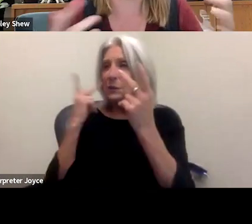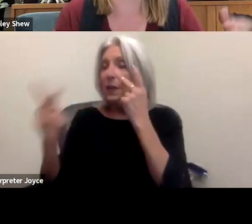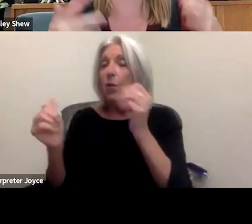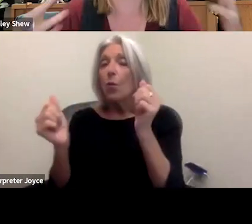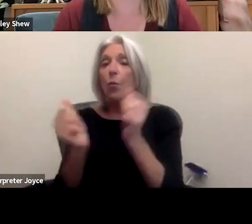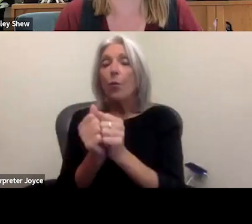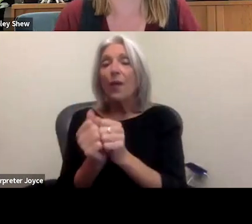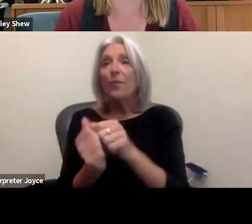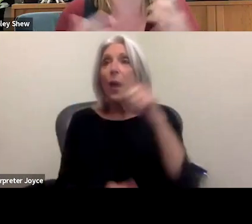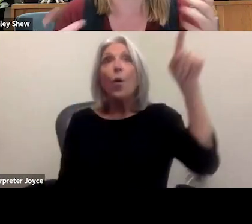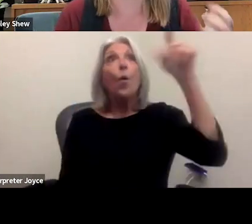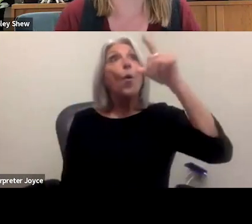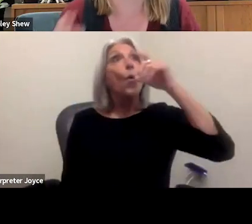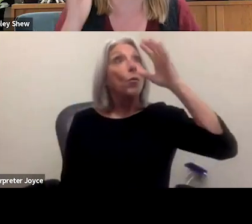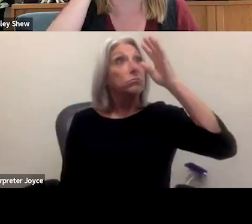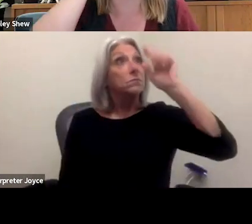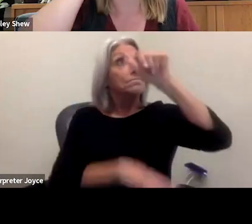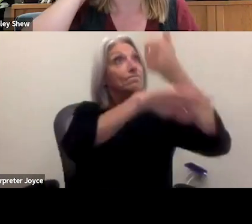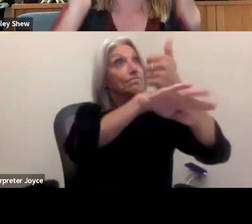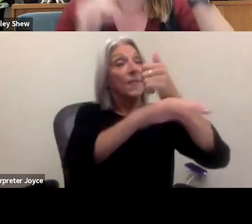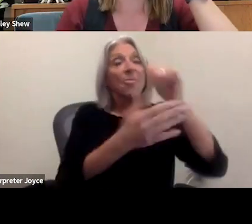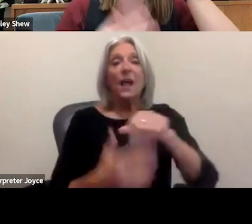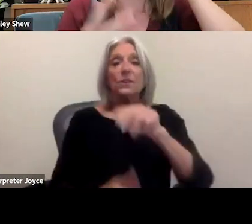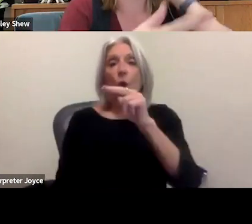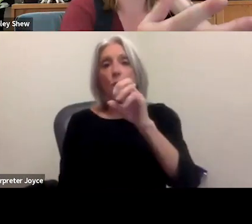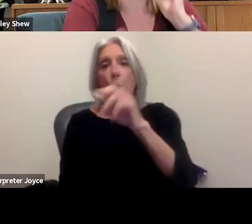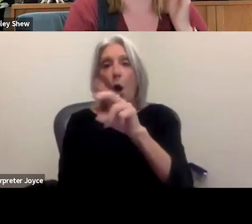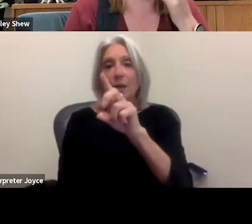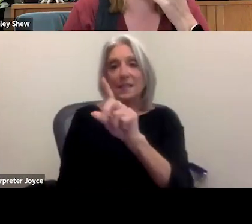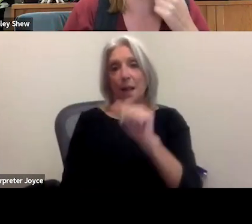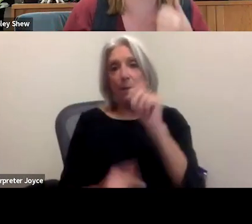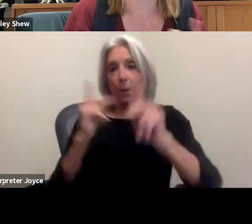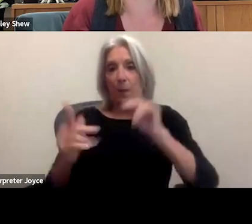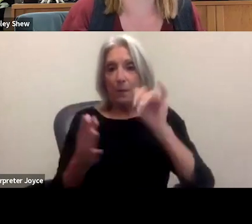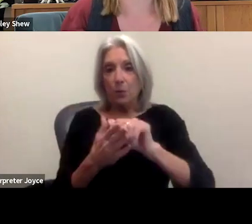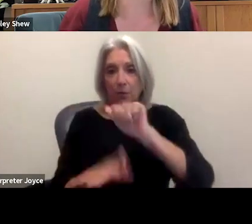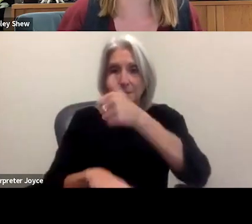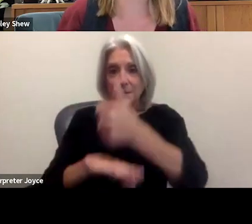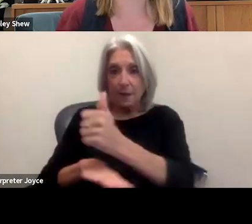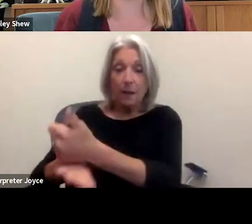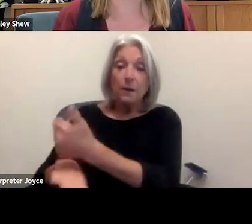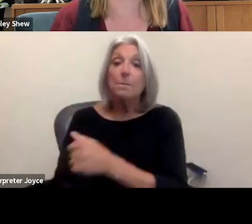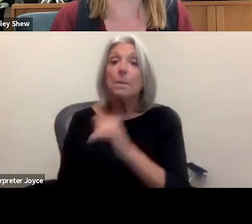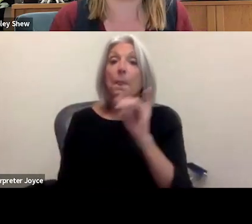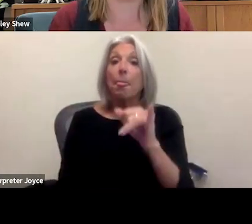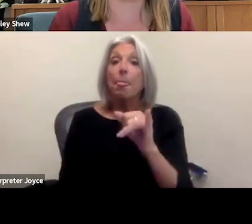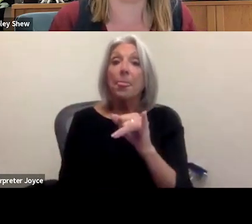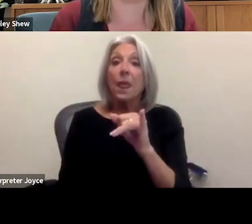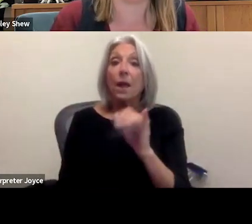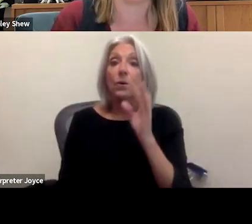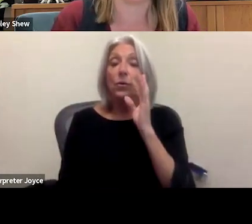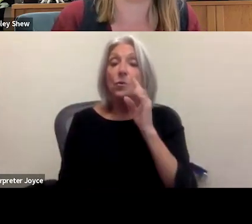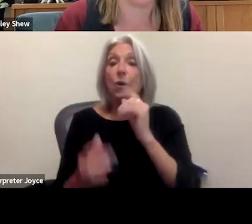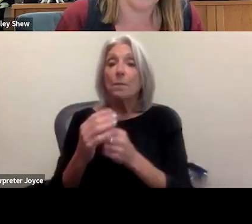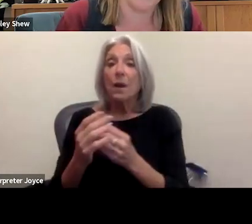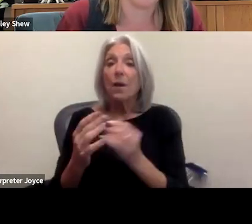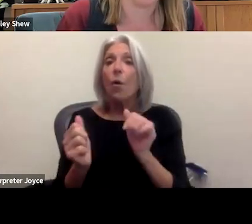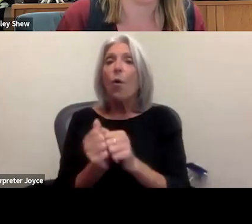categorizing, sorting us, moving us around. And part of this relates to the rise of fascism around some of these things as well.